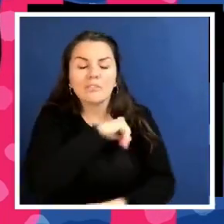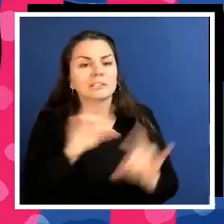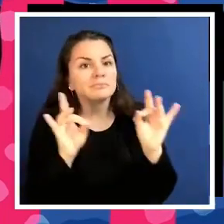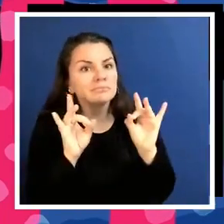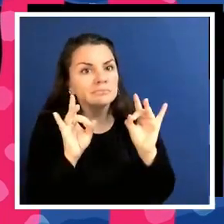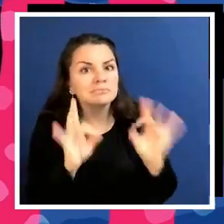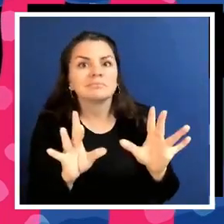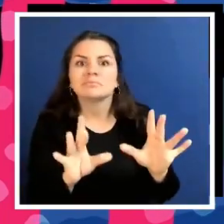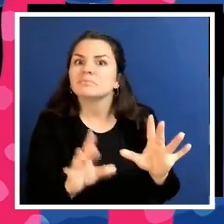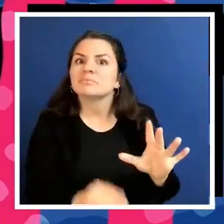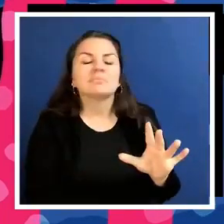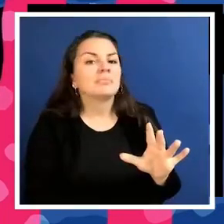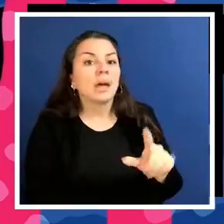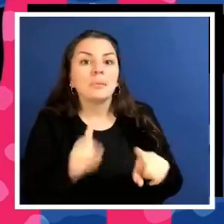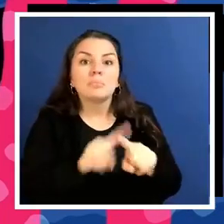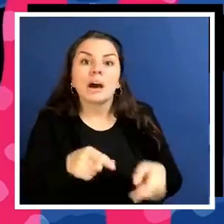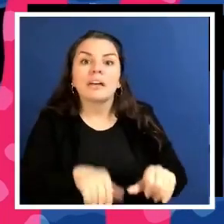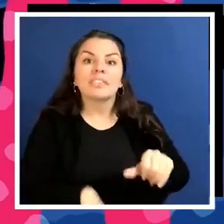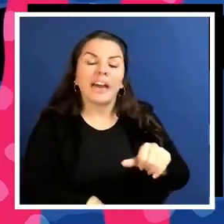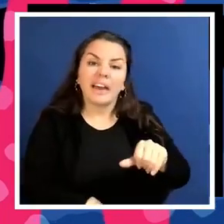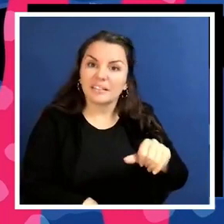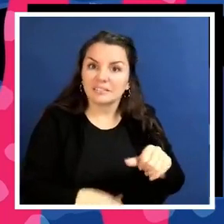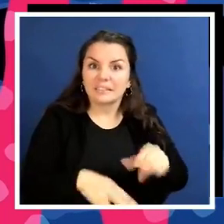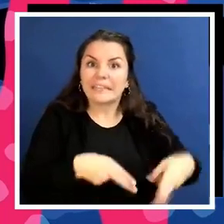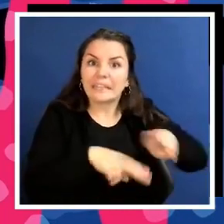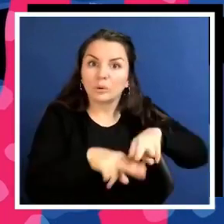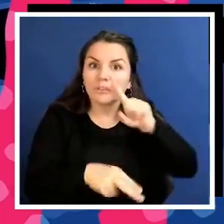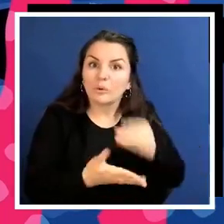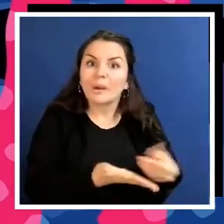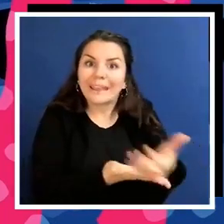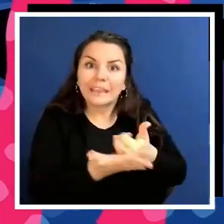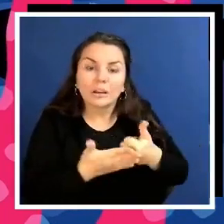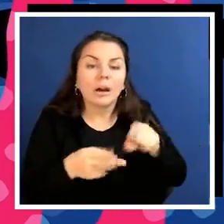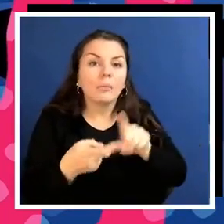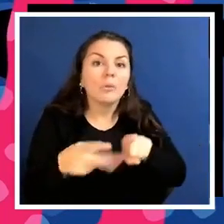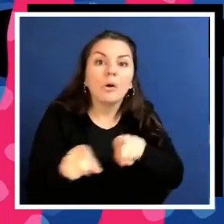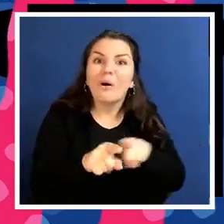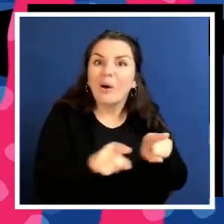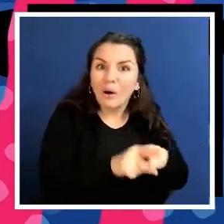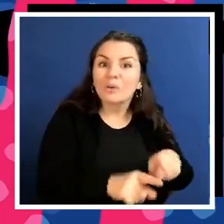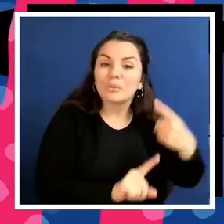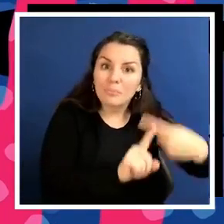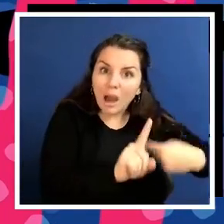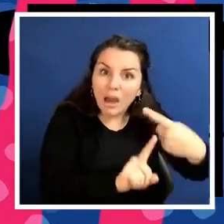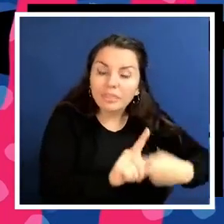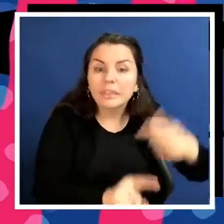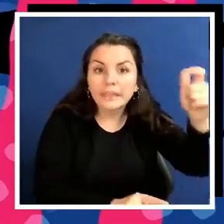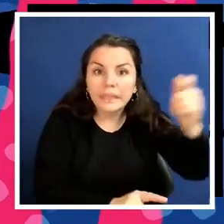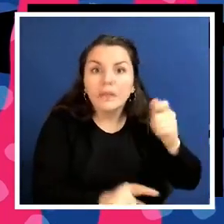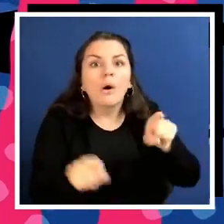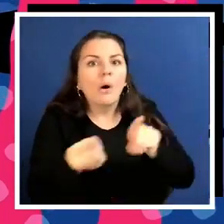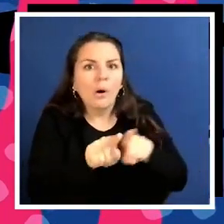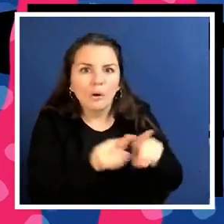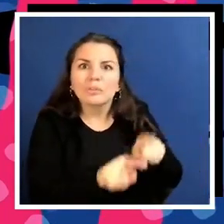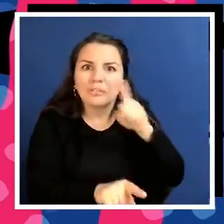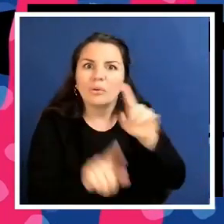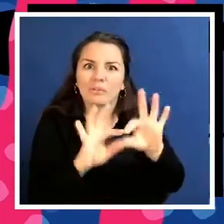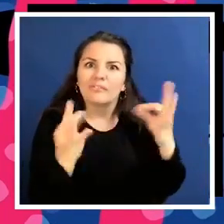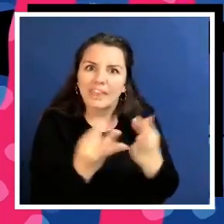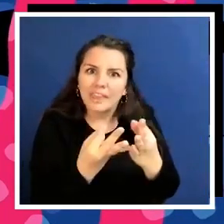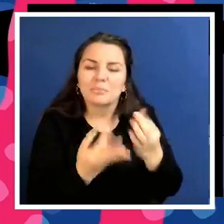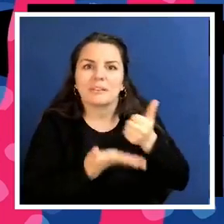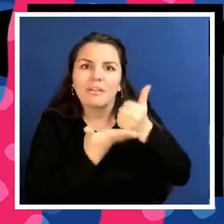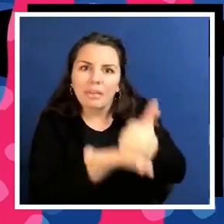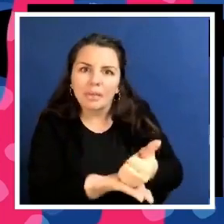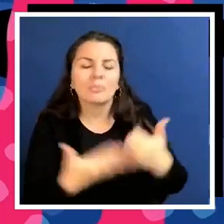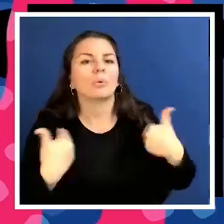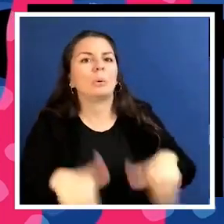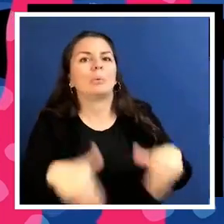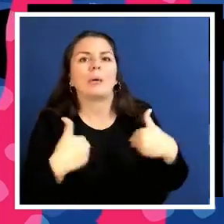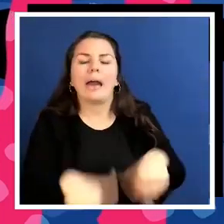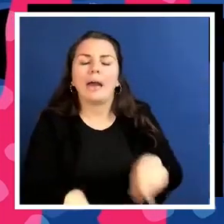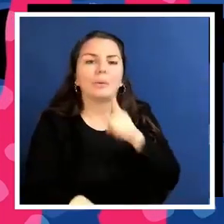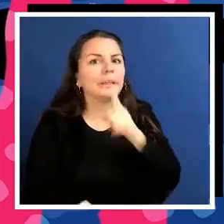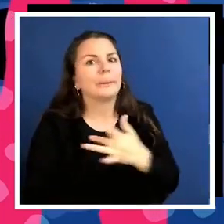PARENTING IS WORK AND THAT